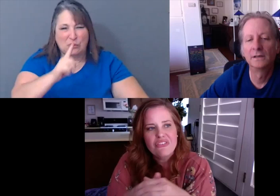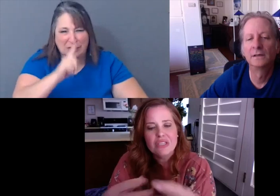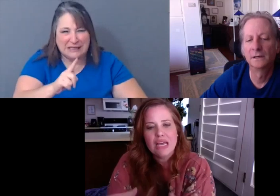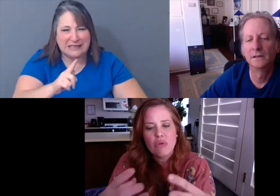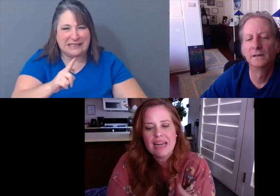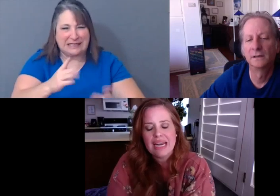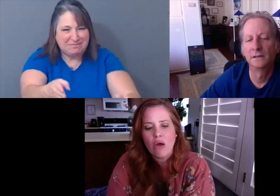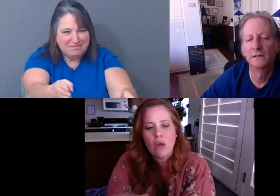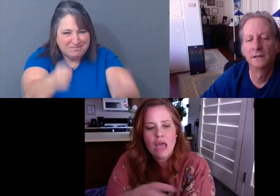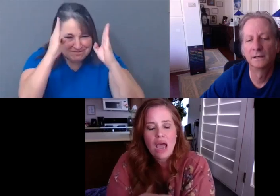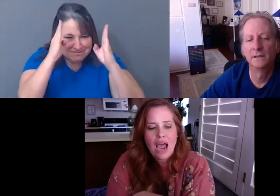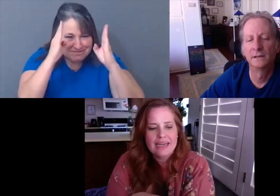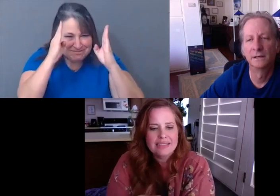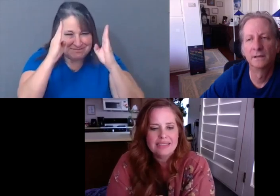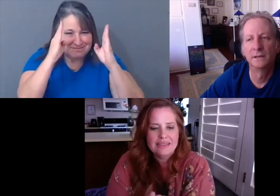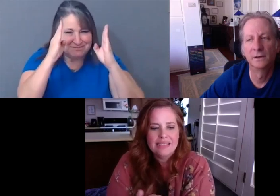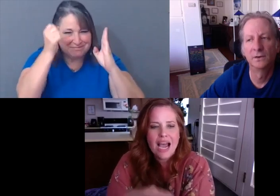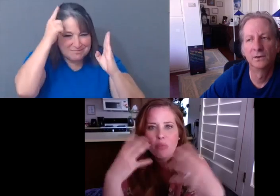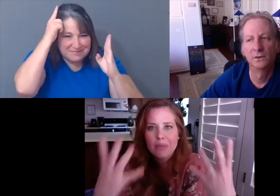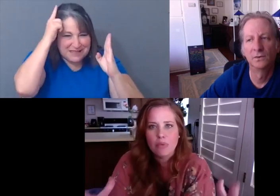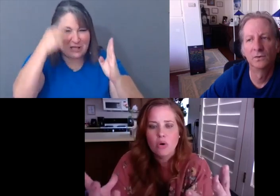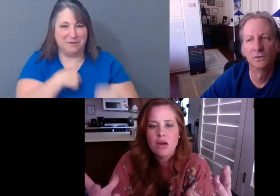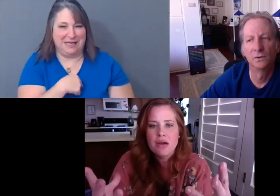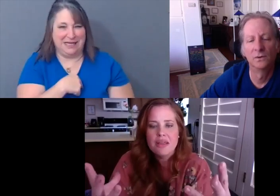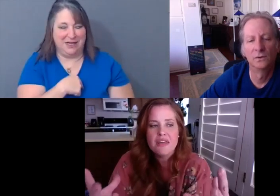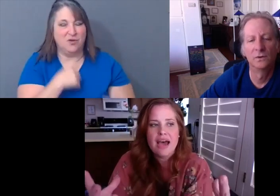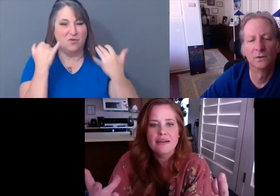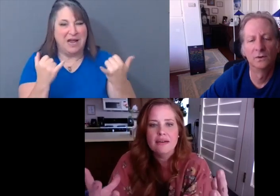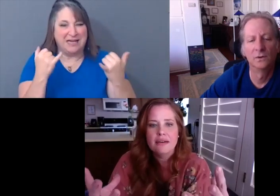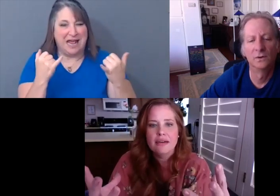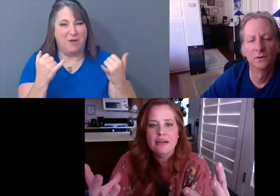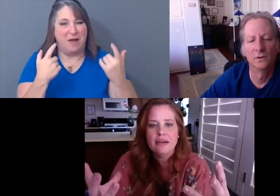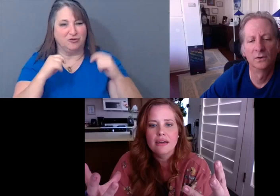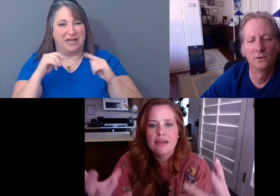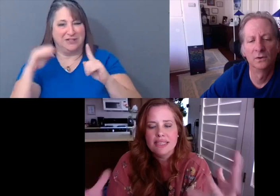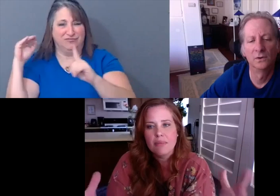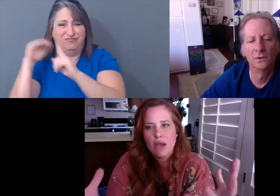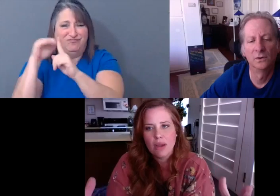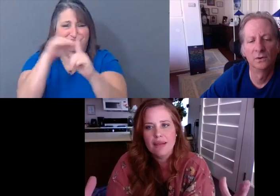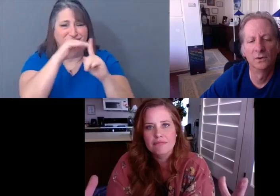I feel like right now I need to tell people that it's going to be okay.